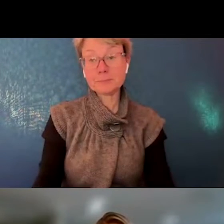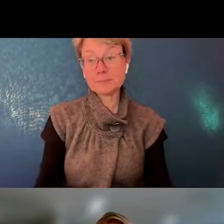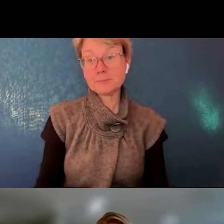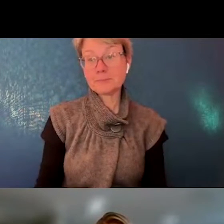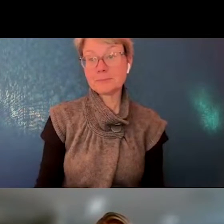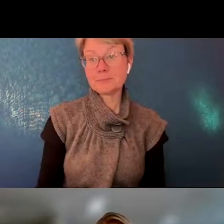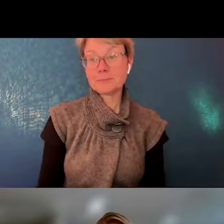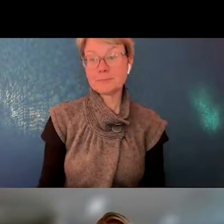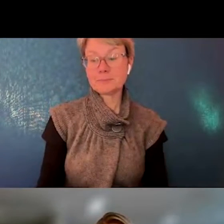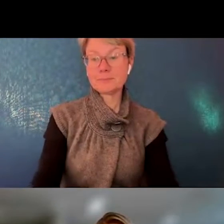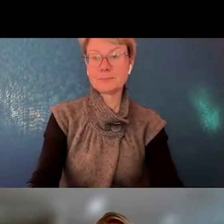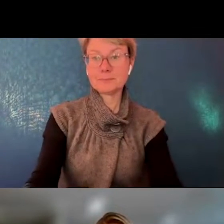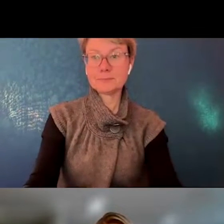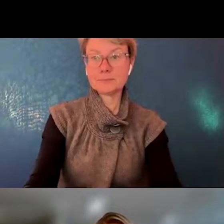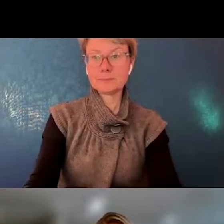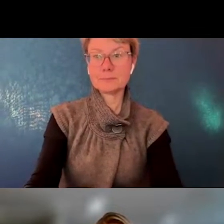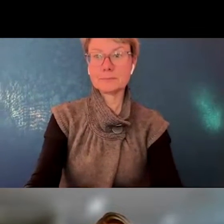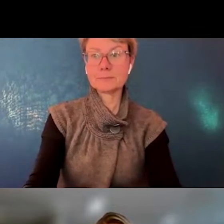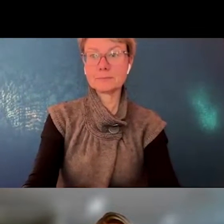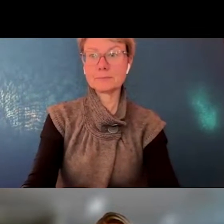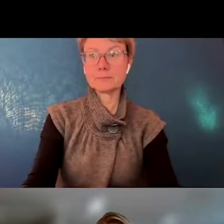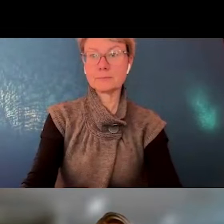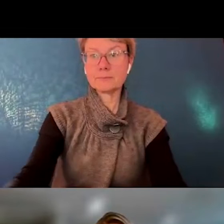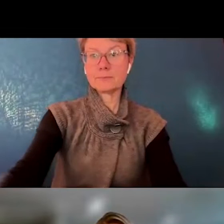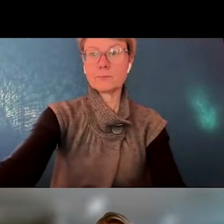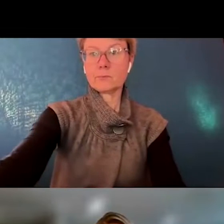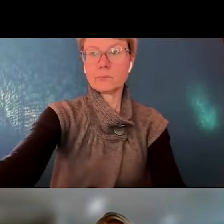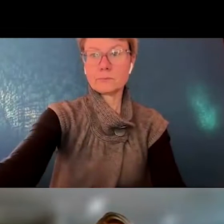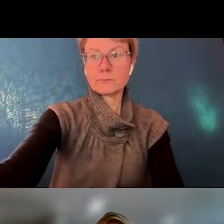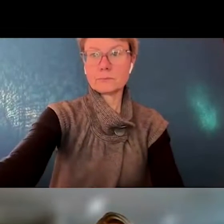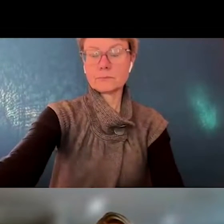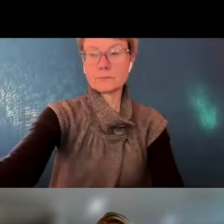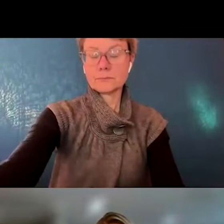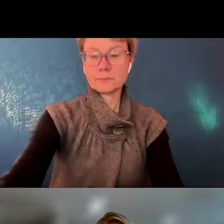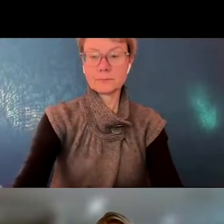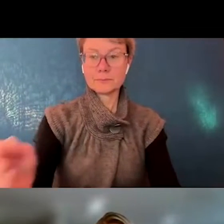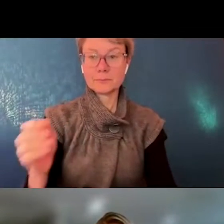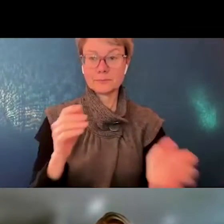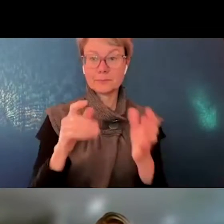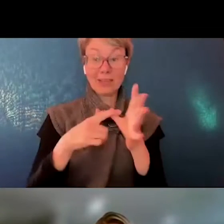it was interesting to hear your stats about how many of your matter how many people call